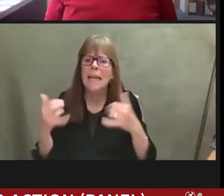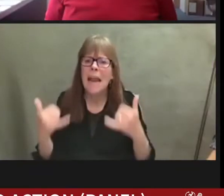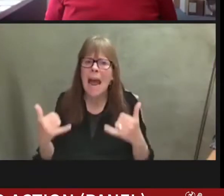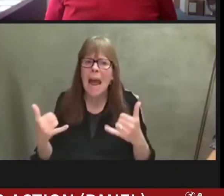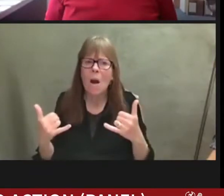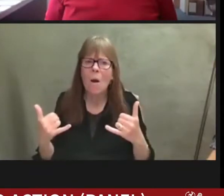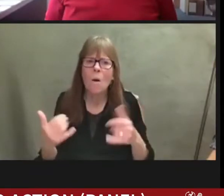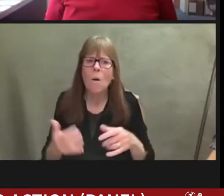done.